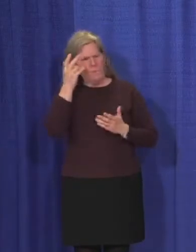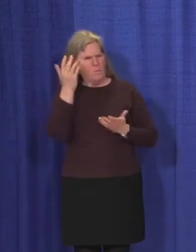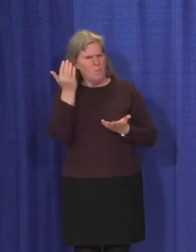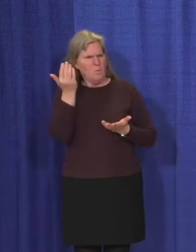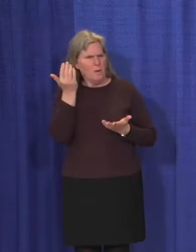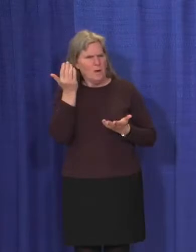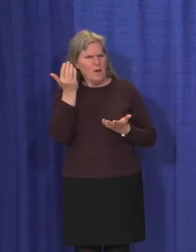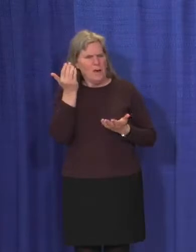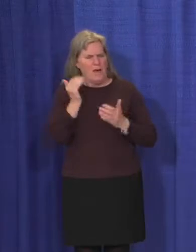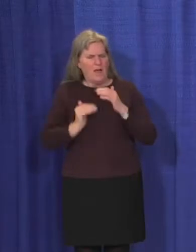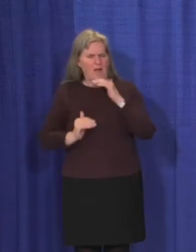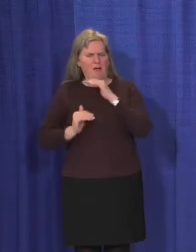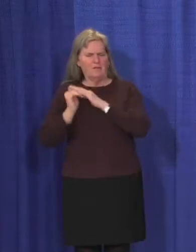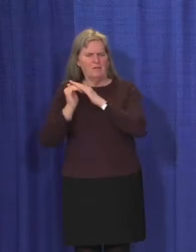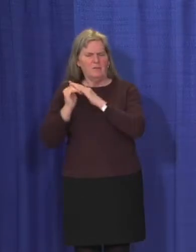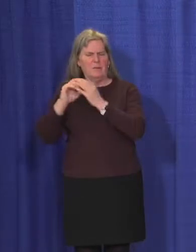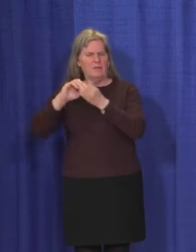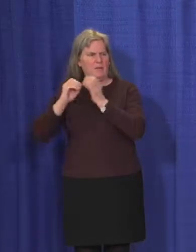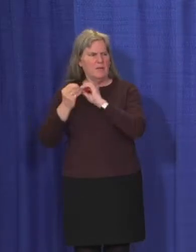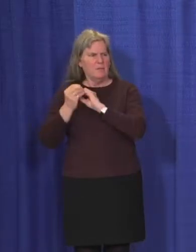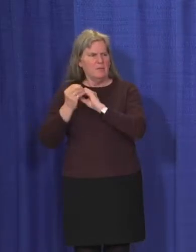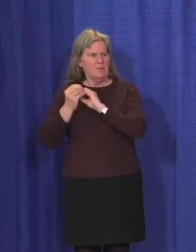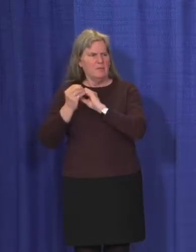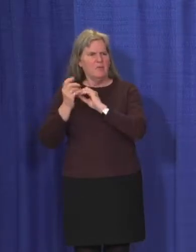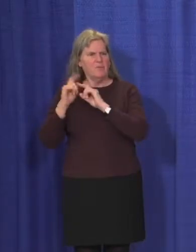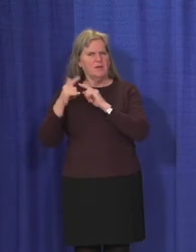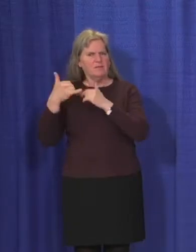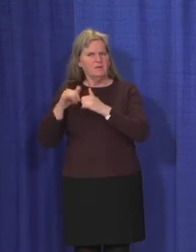Why do we have a maximum limit of the number of people that can